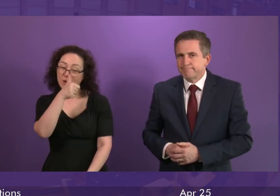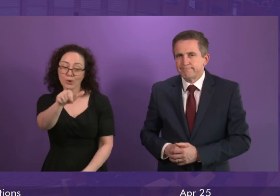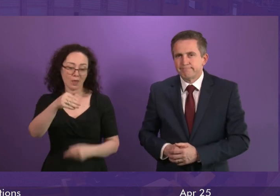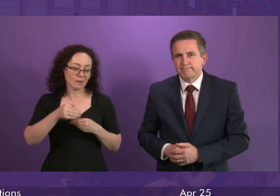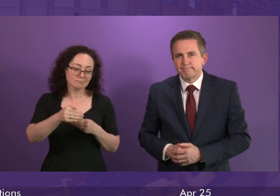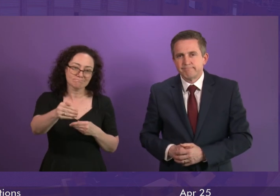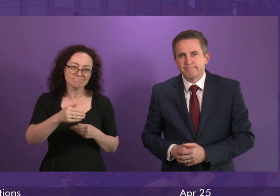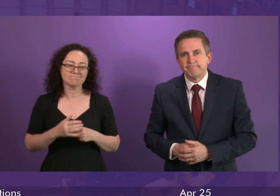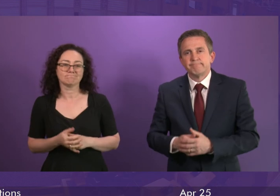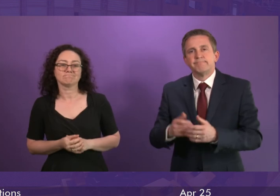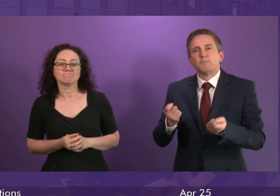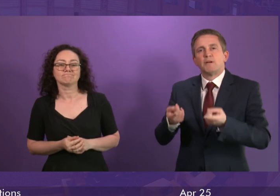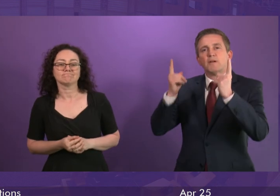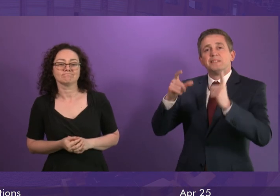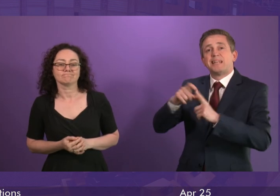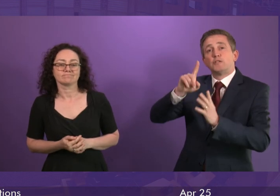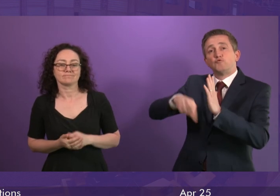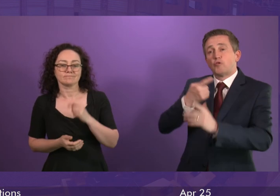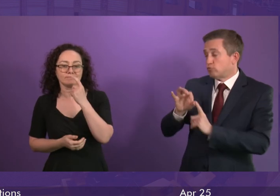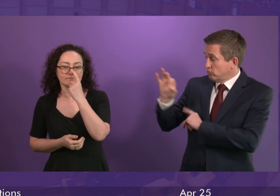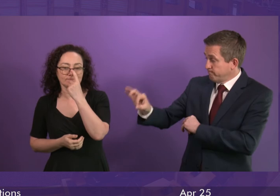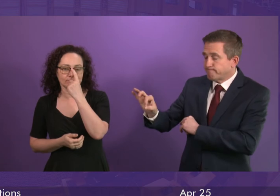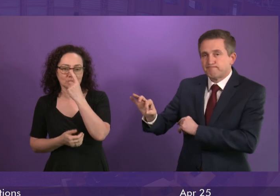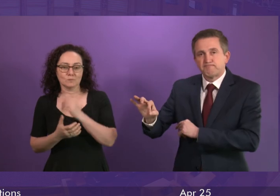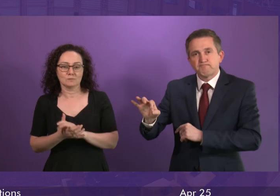few weeks the very best of luck. Daniel Johnson (Edinburgh Southern) (Lab):